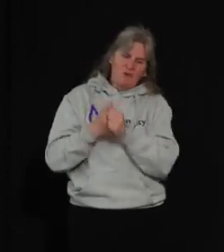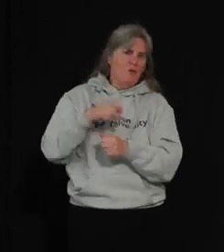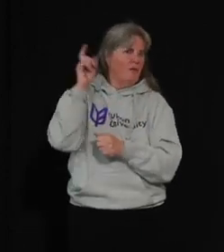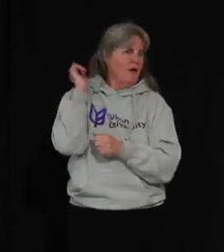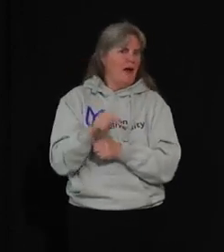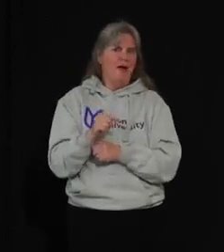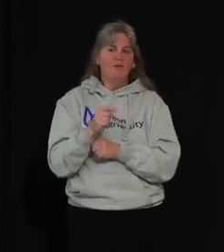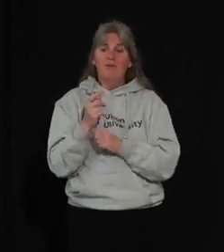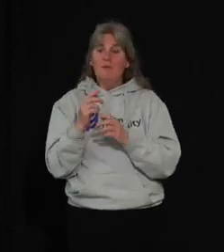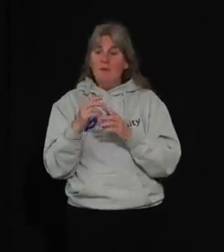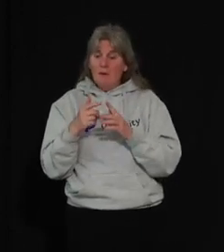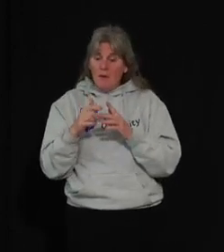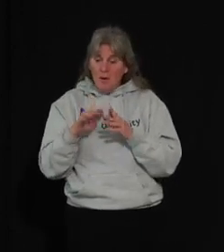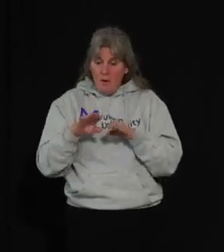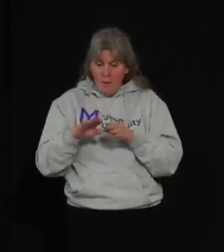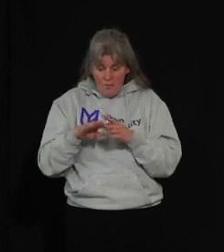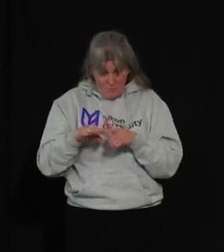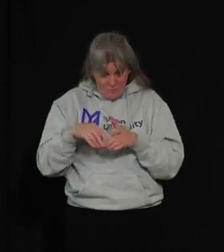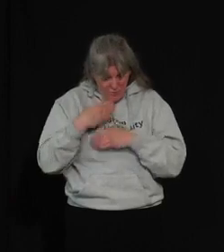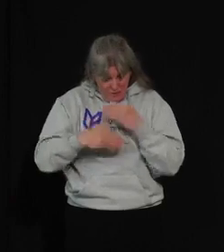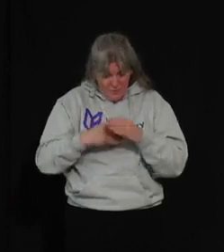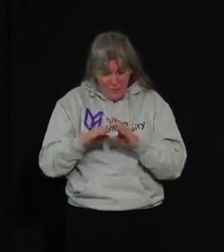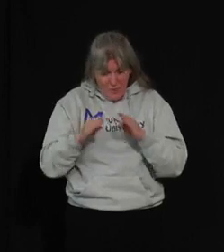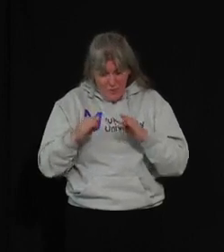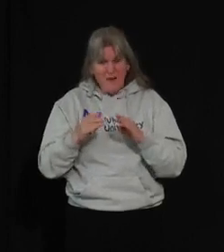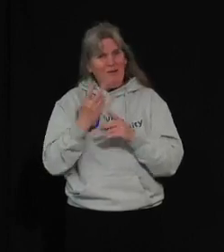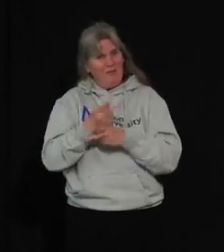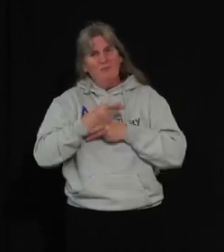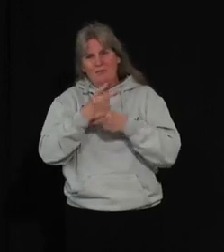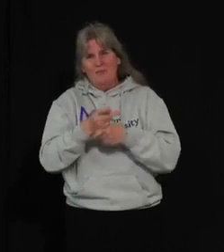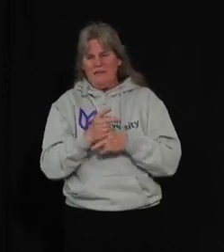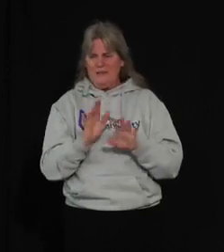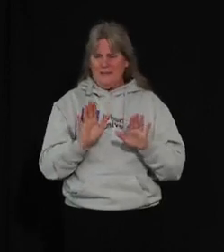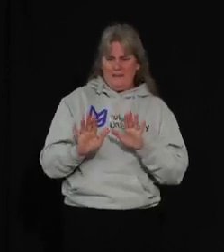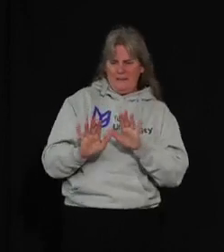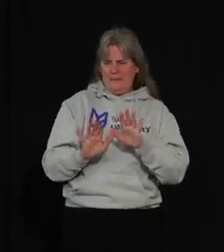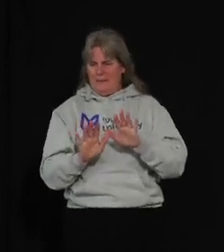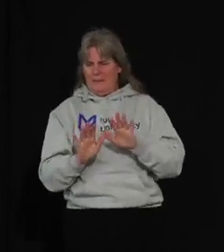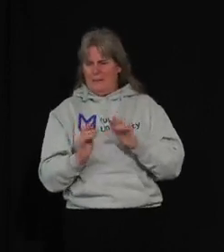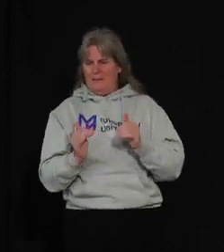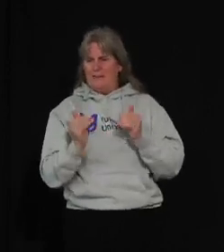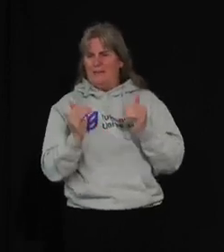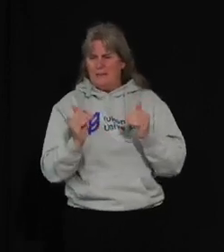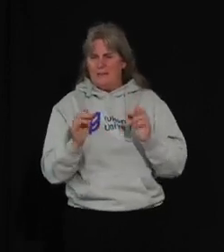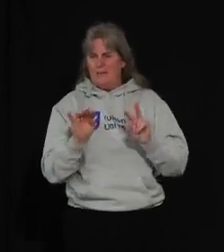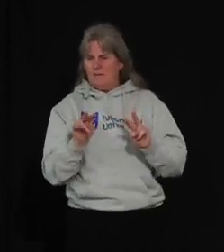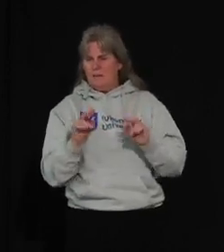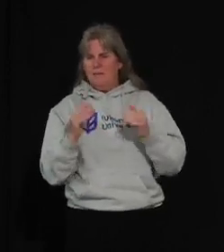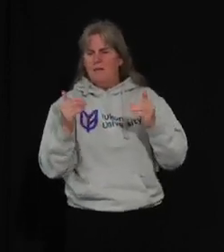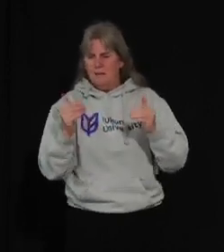what we need to do as we start the reopening. Proceed slowly, assessed for stability, and move to the next